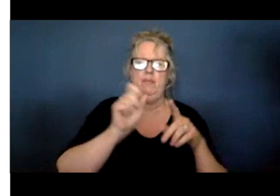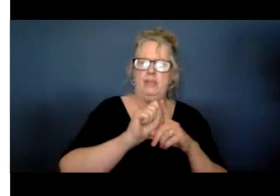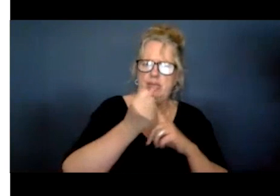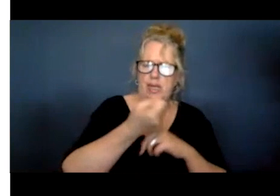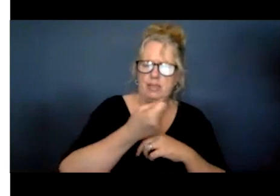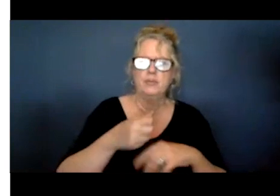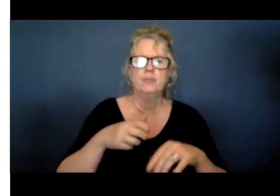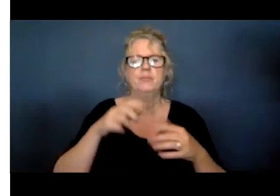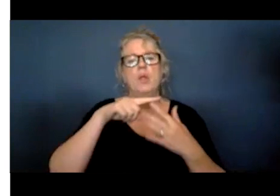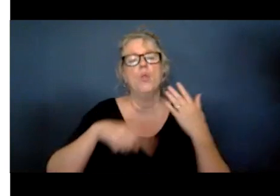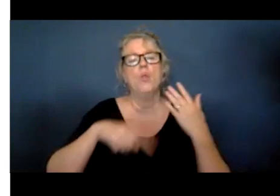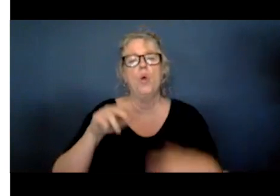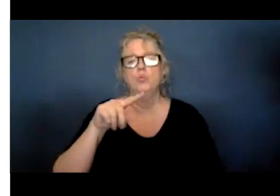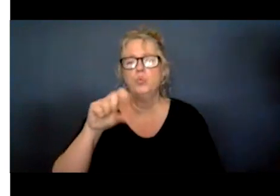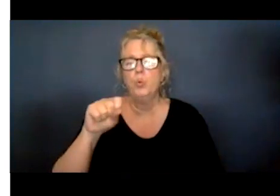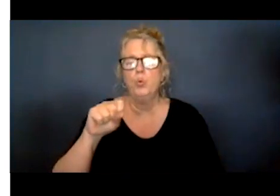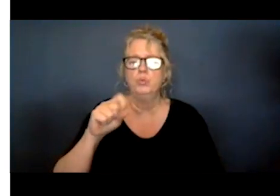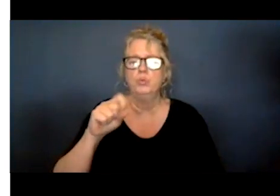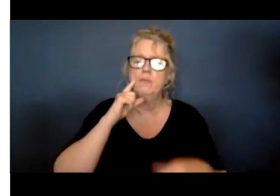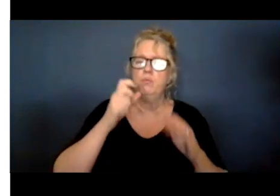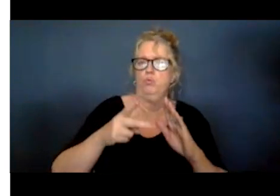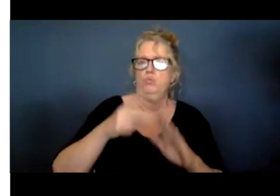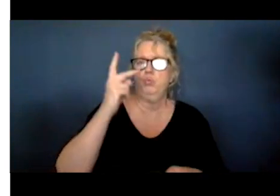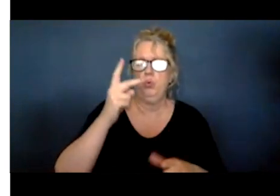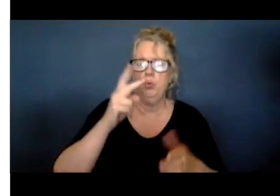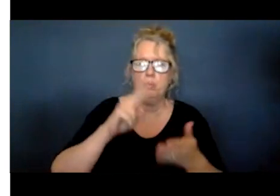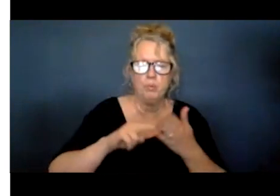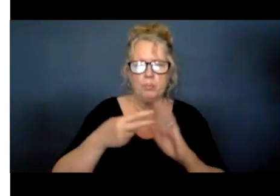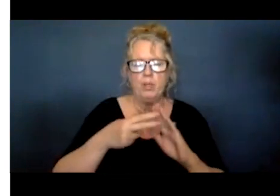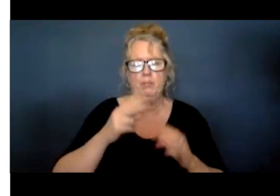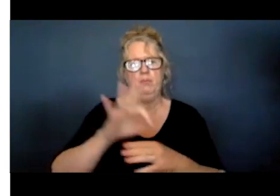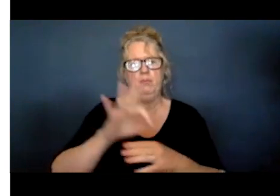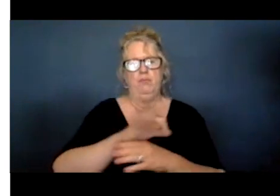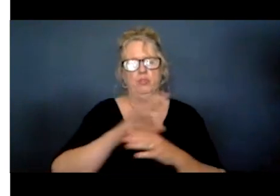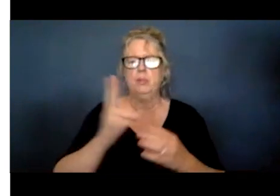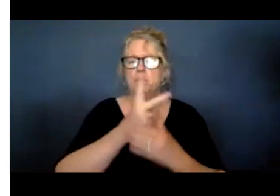These tools can often serve dual purposes, functioning both as everyday workplace